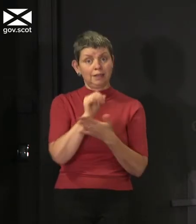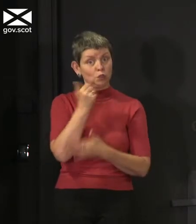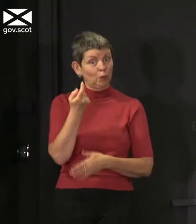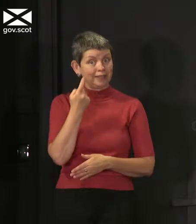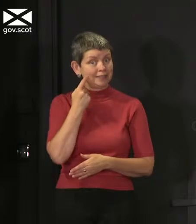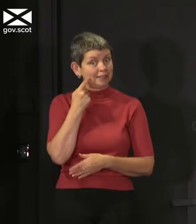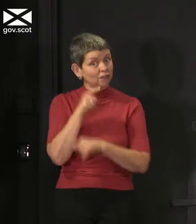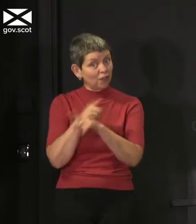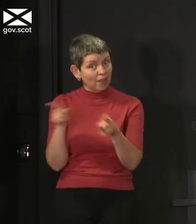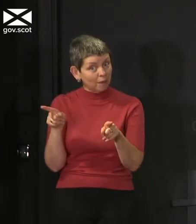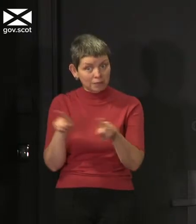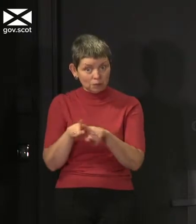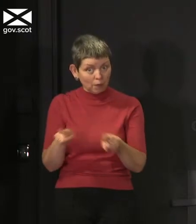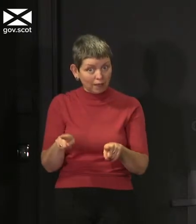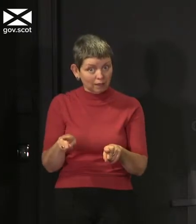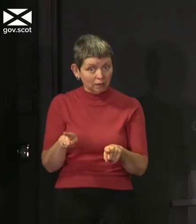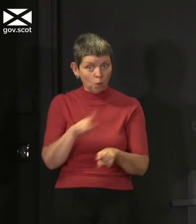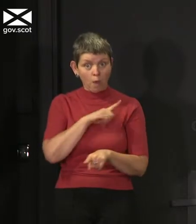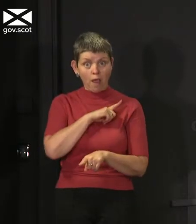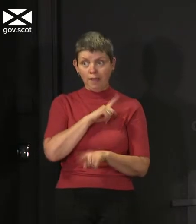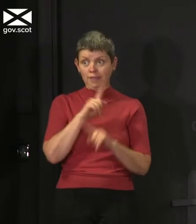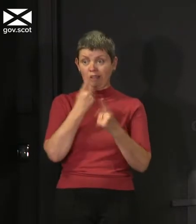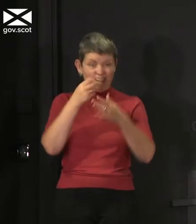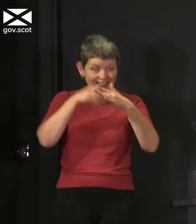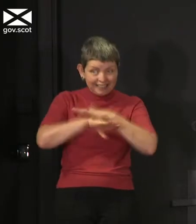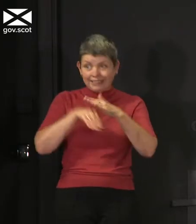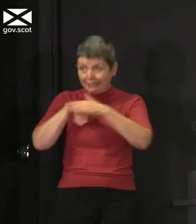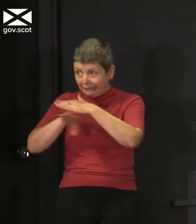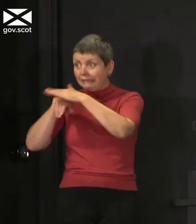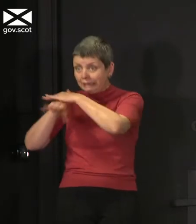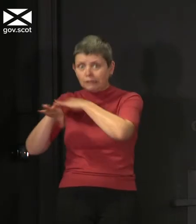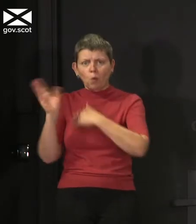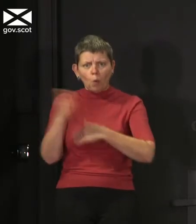to enforce either. And the police can't be in every shop in every high street in every